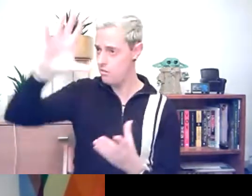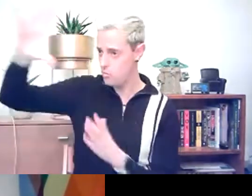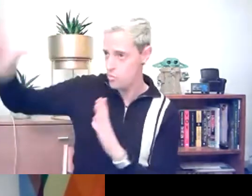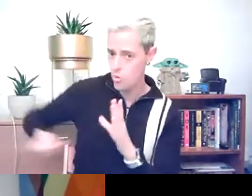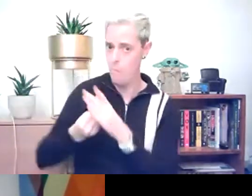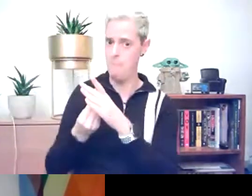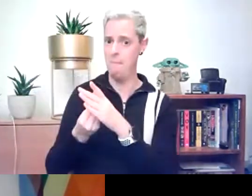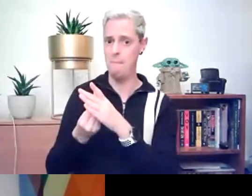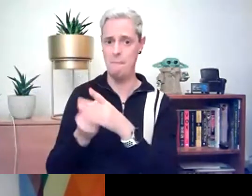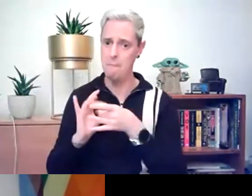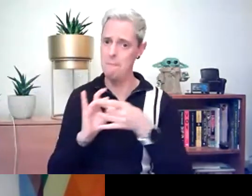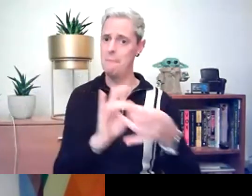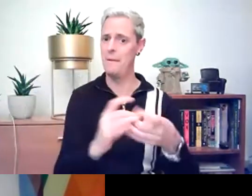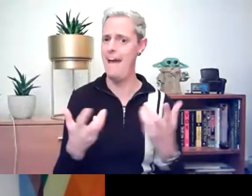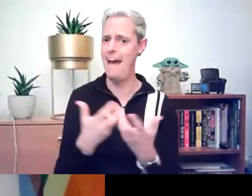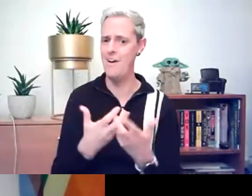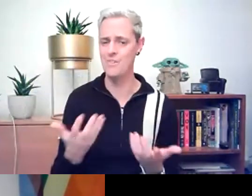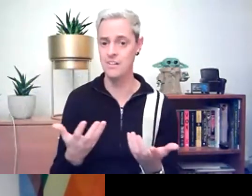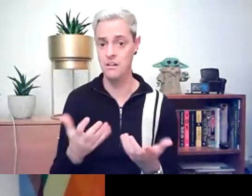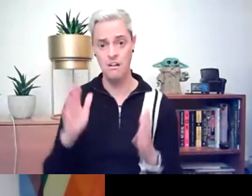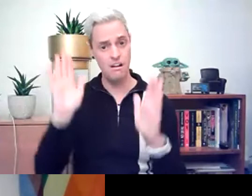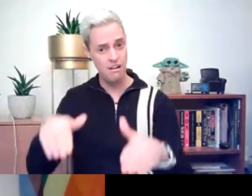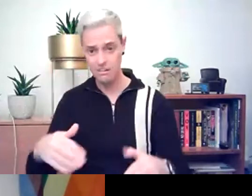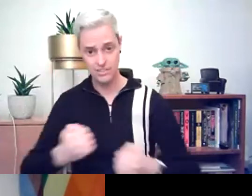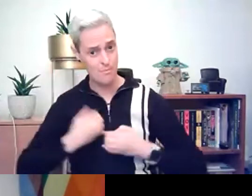18:56:33 So you might sometimes be placed in a position where you have no choice by